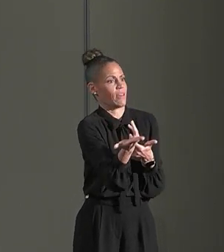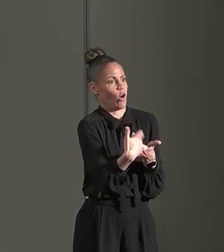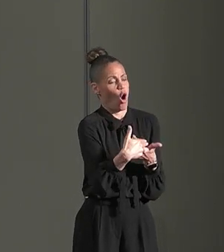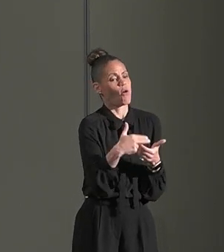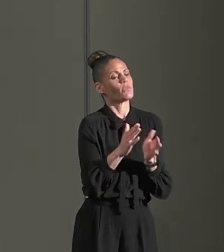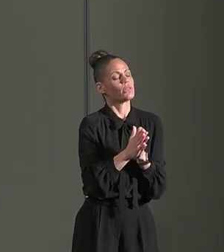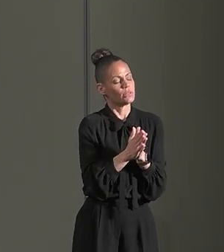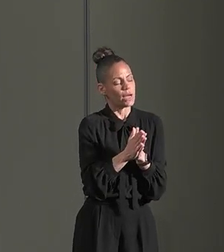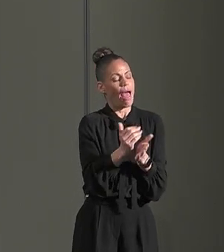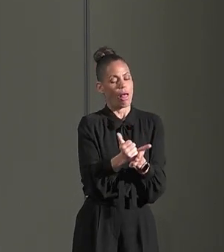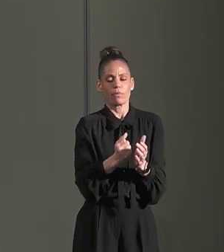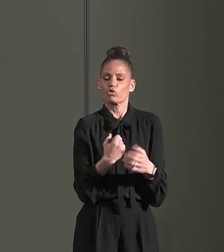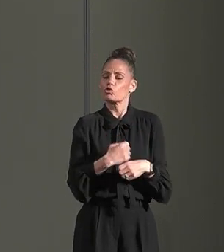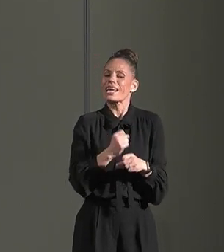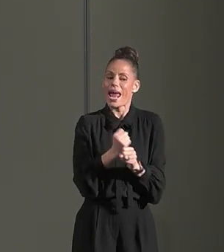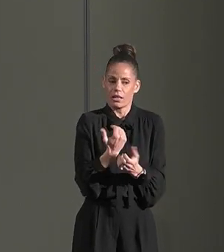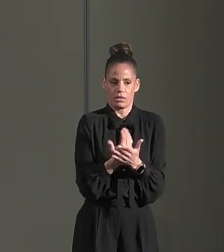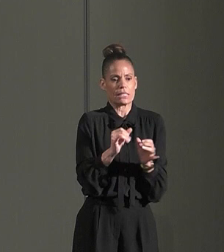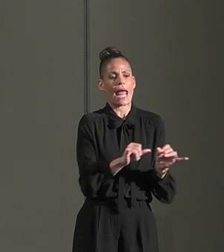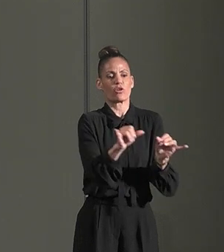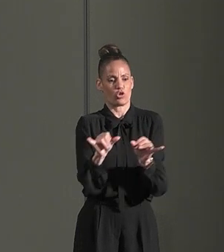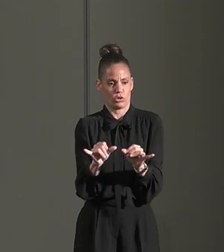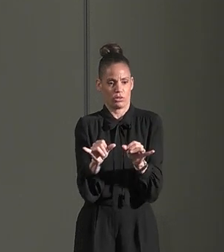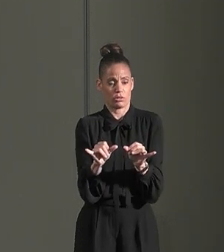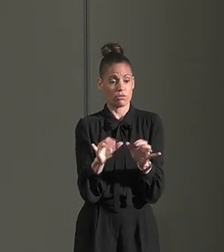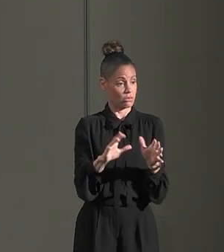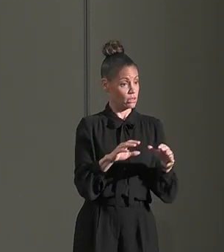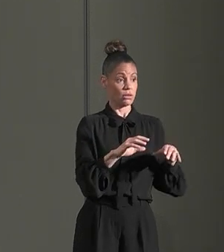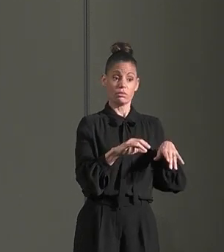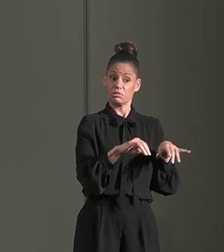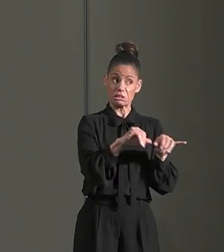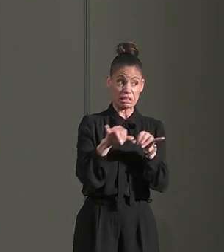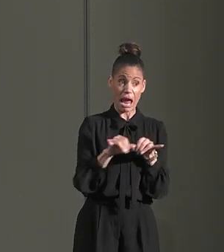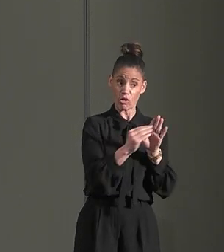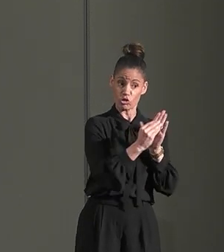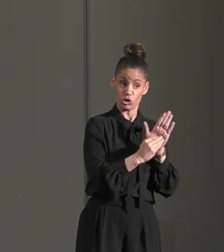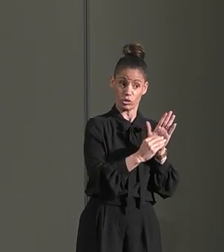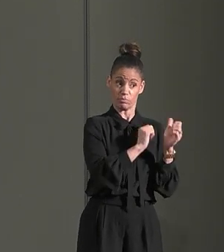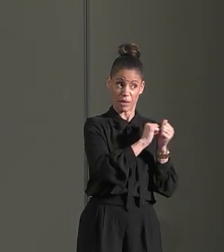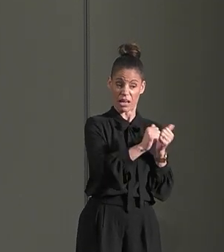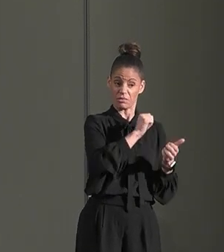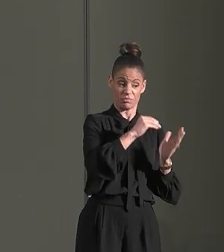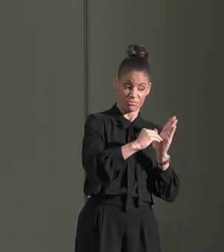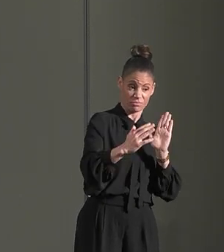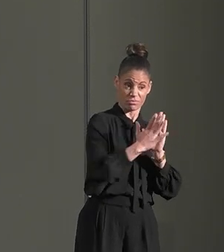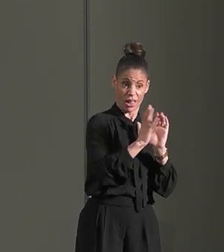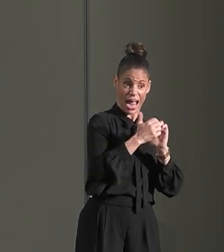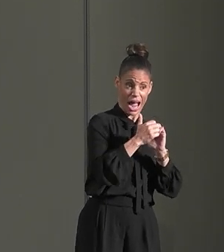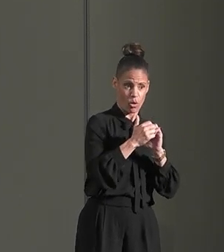standards. And standards are made by those that show up and make the standards and put in the